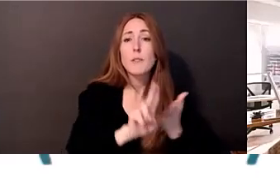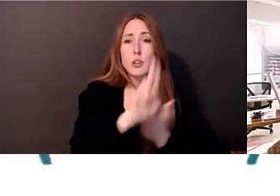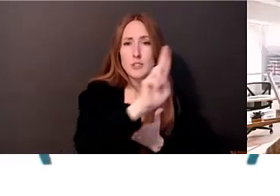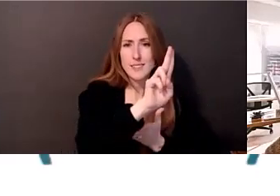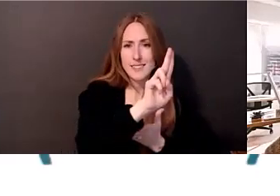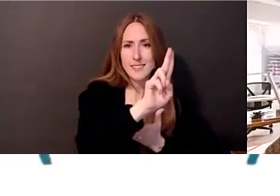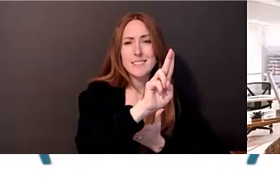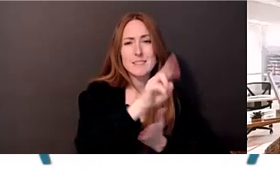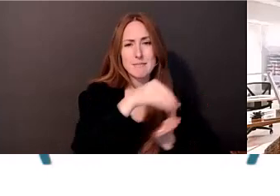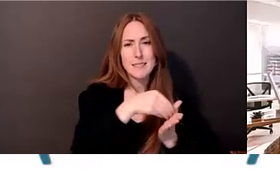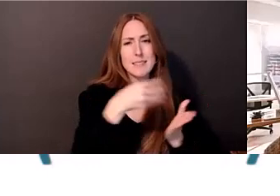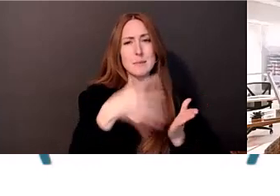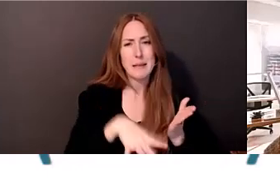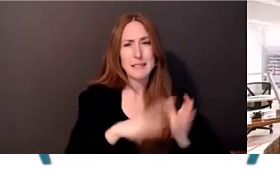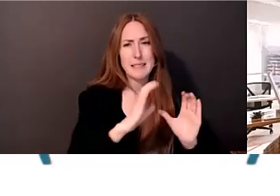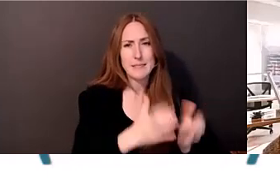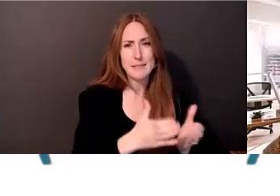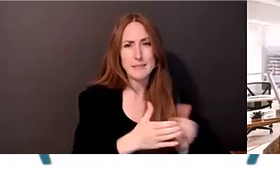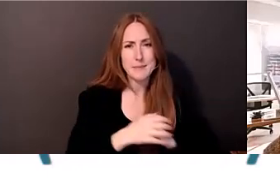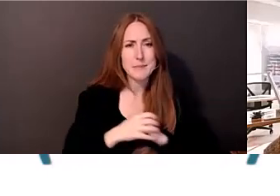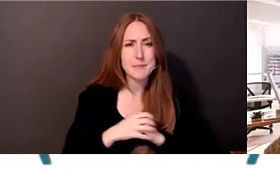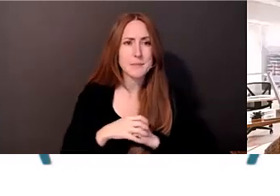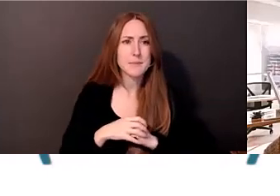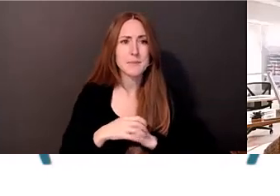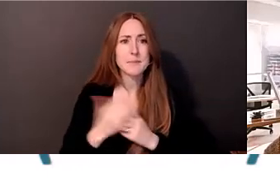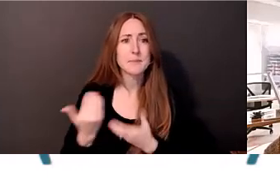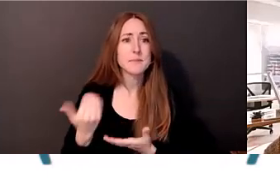And again, the mapping process of the available training